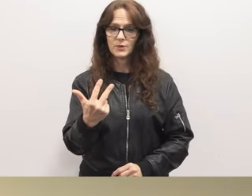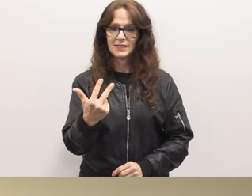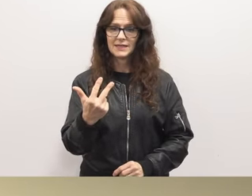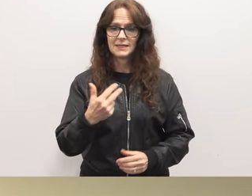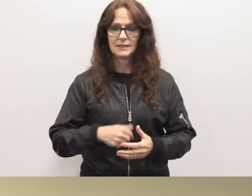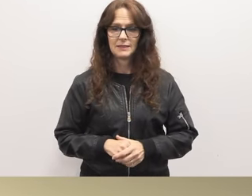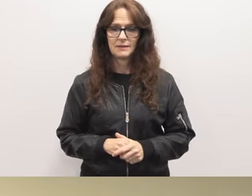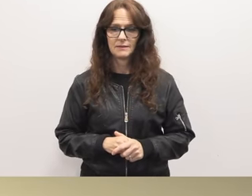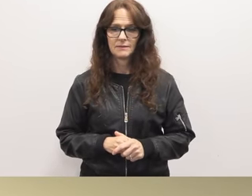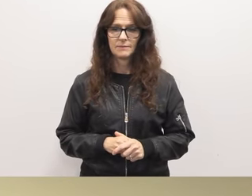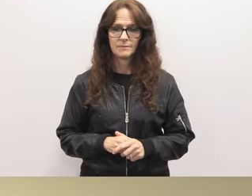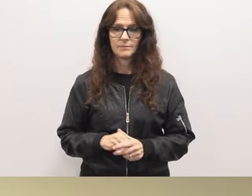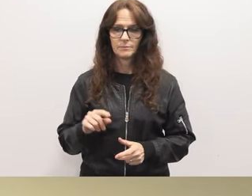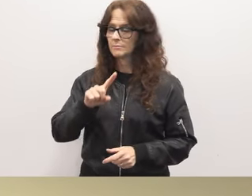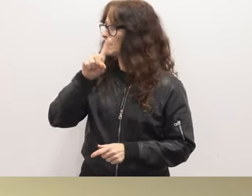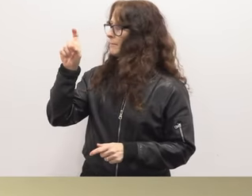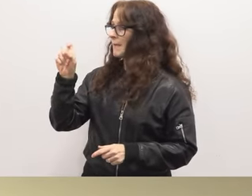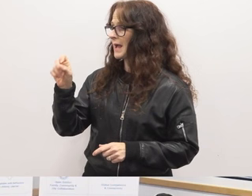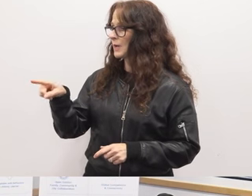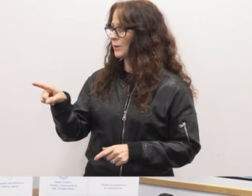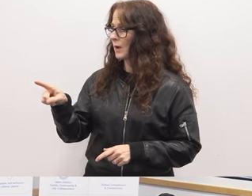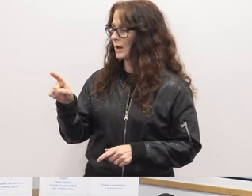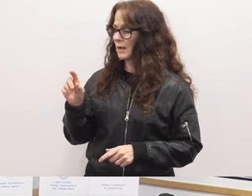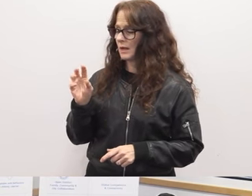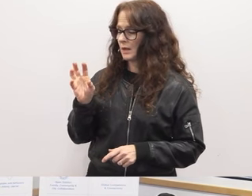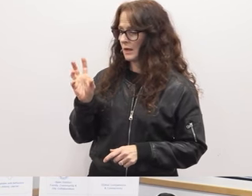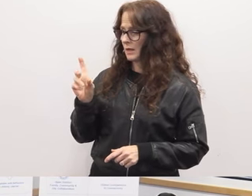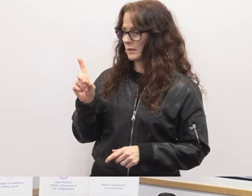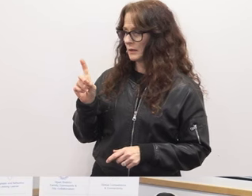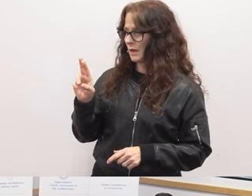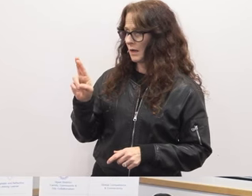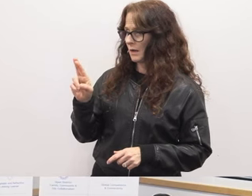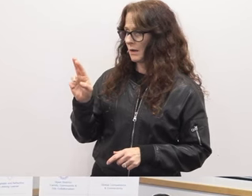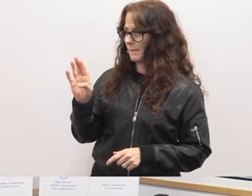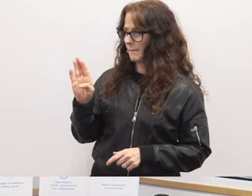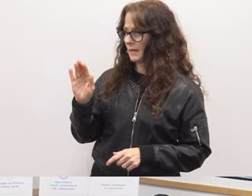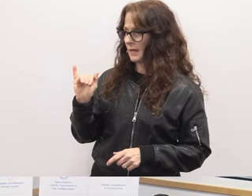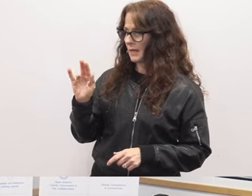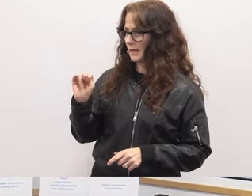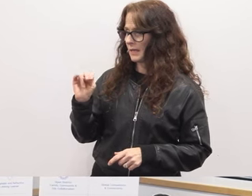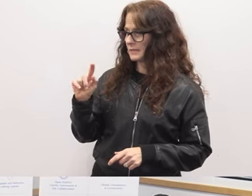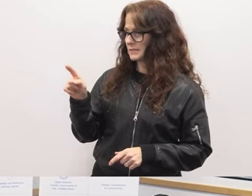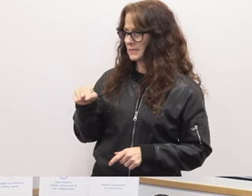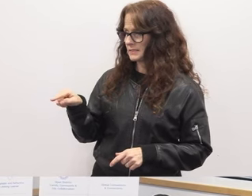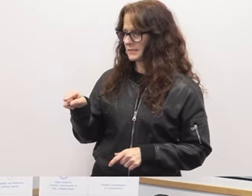So my questions Dr. Baker and to the team, actually, it's just one question.